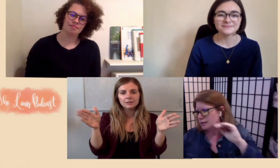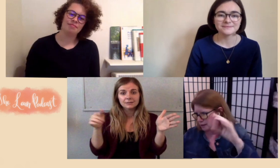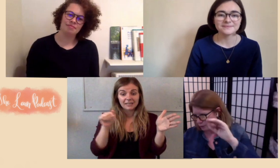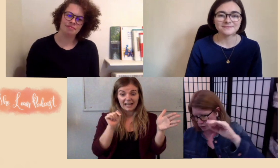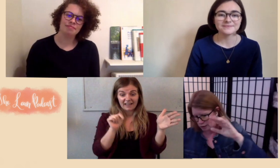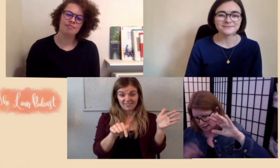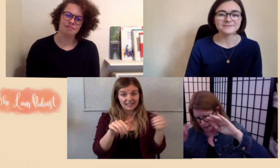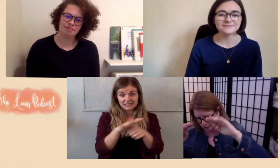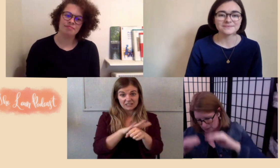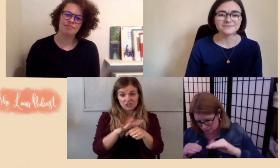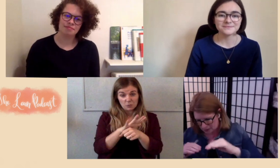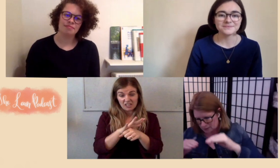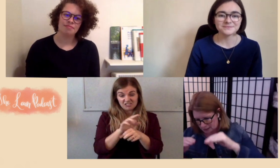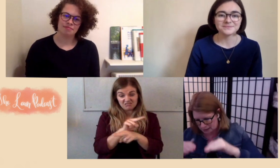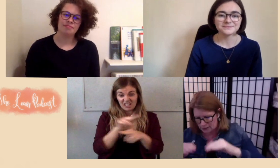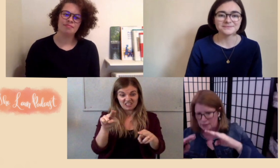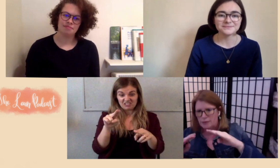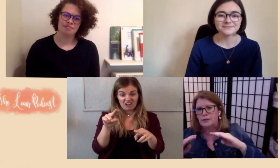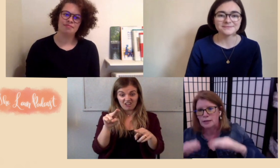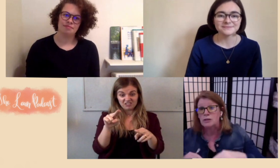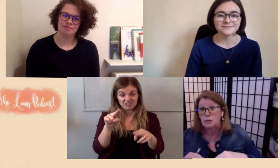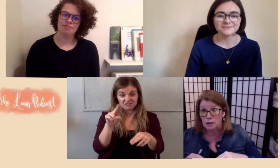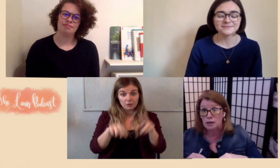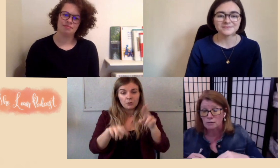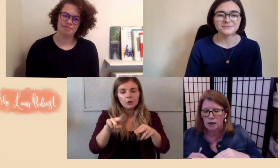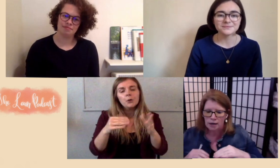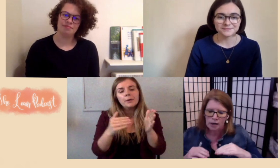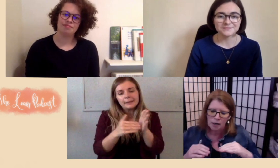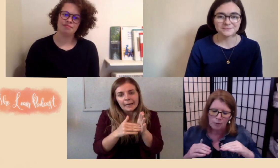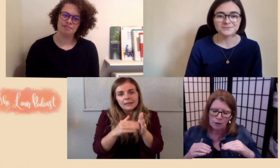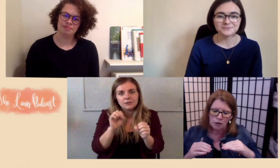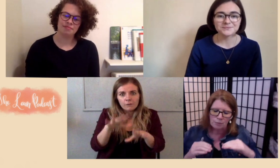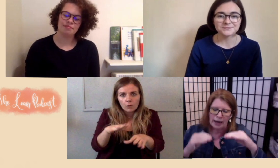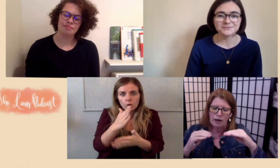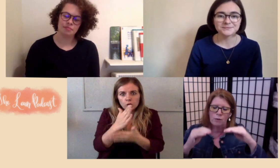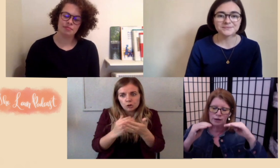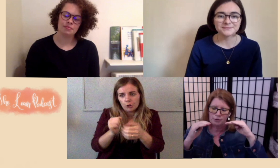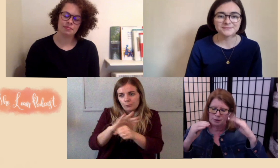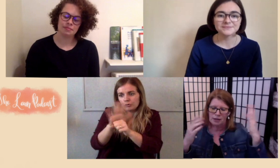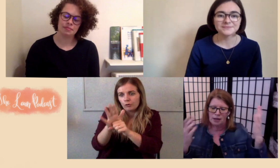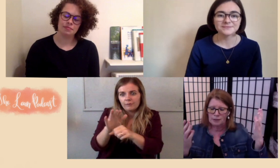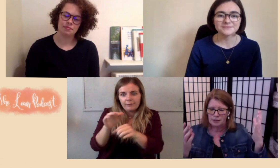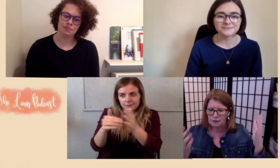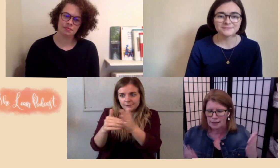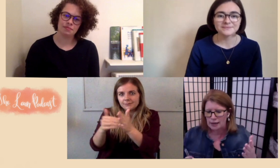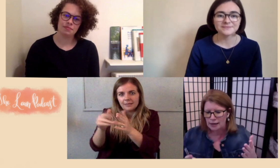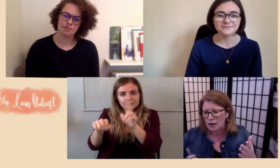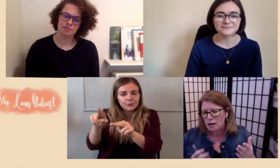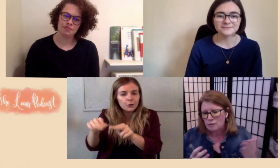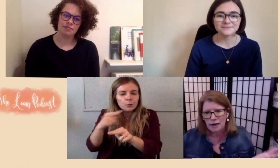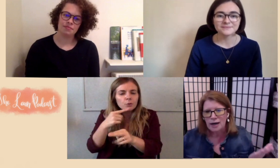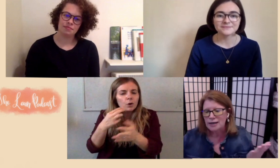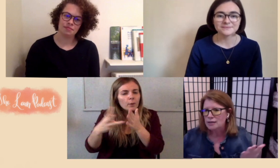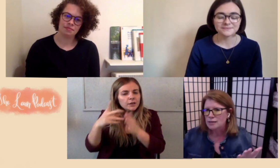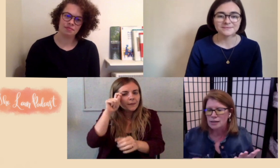you say, "right, I can see how this is similar to this, this and this." And I think actually reminding yourself of that is helpful